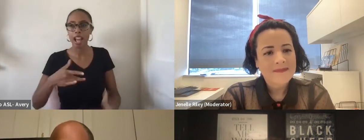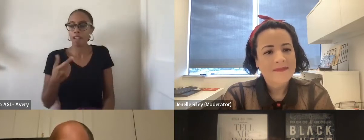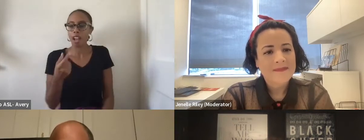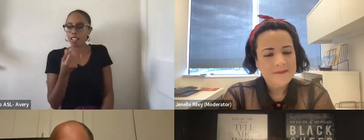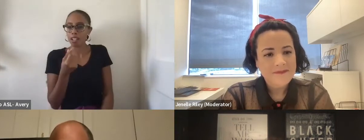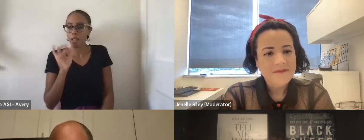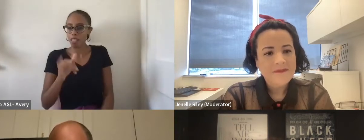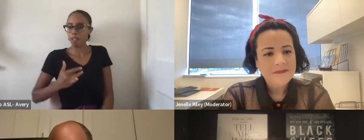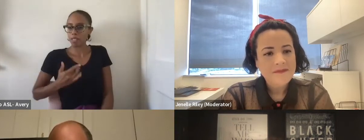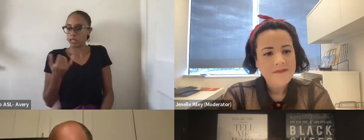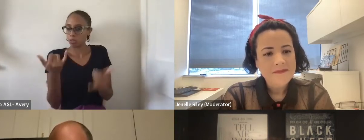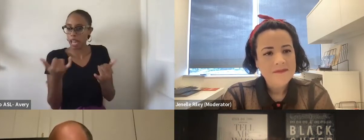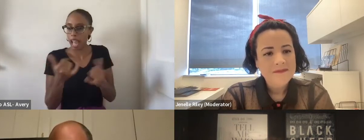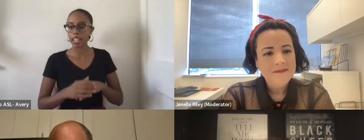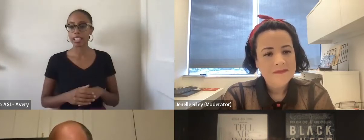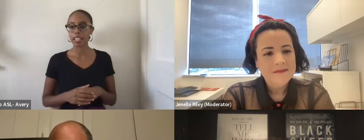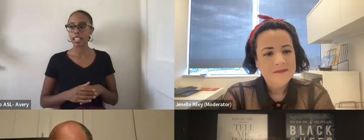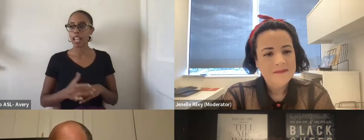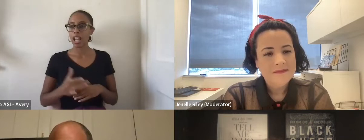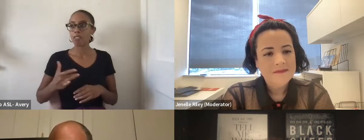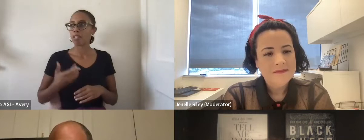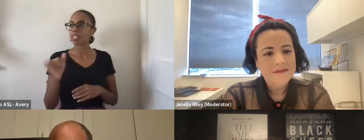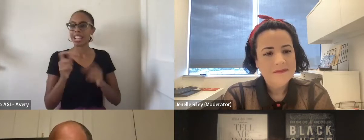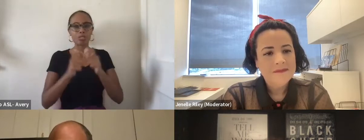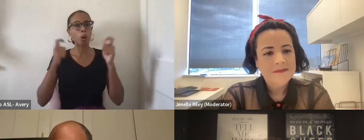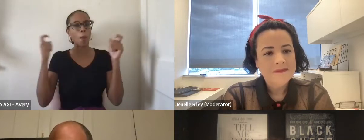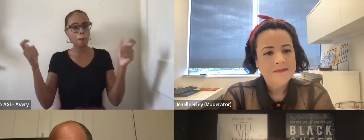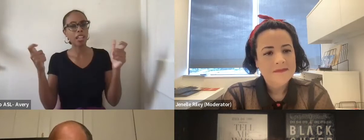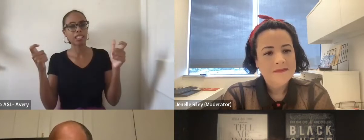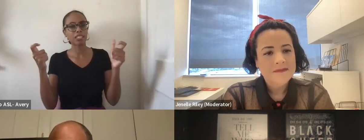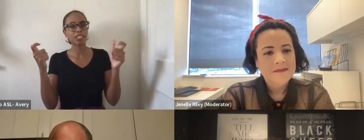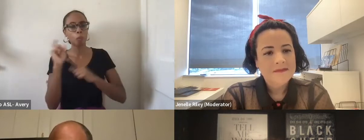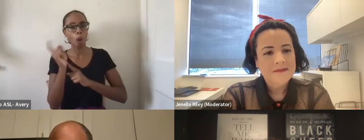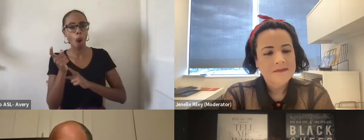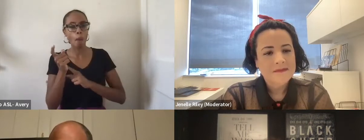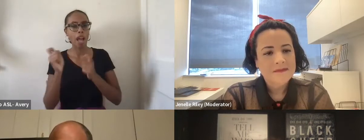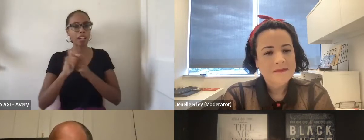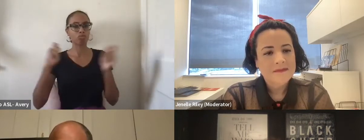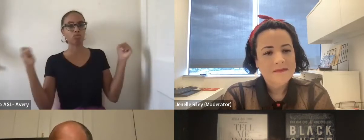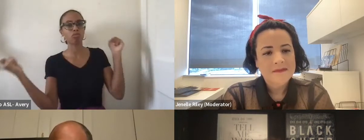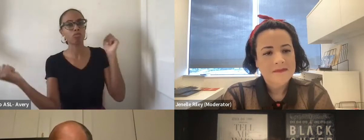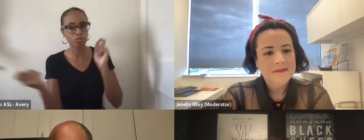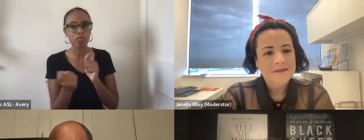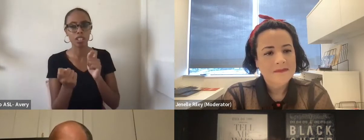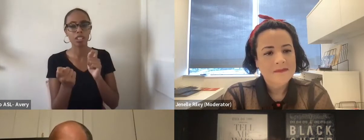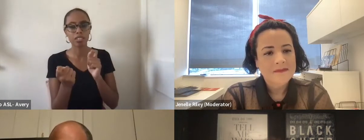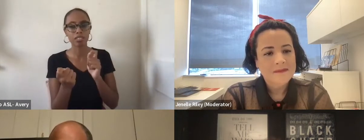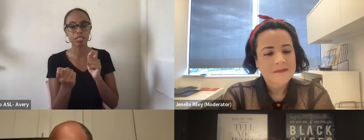And I think, yeah, I think we'll see in the coming days, many of the same pictures we saw 25 years